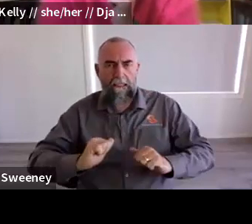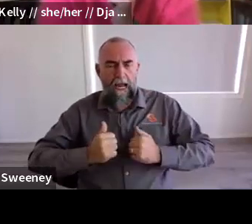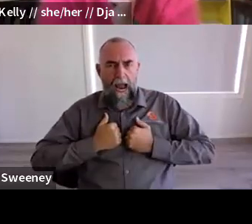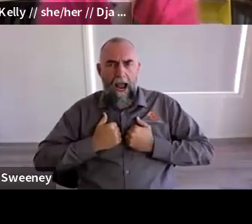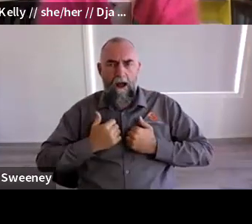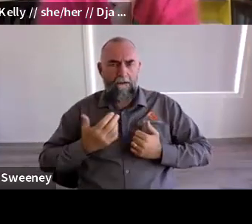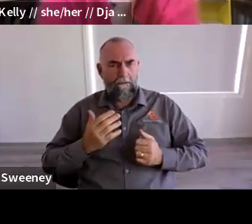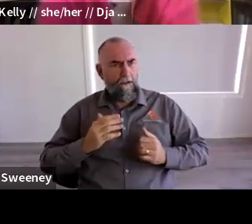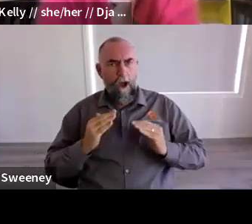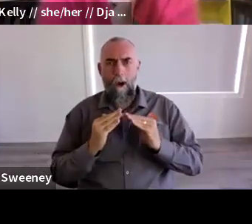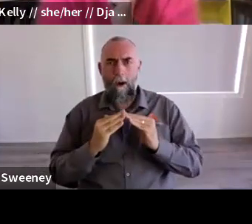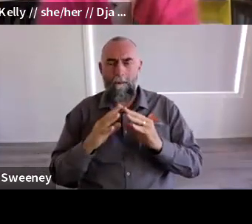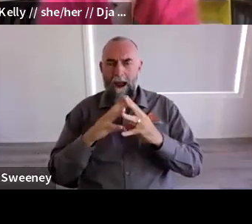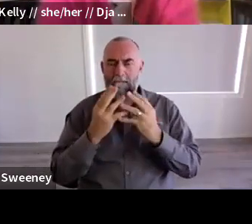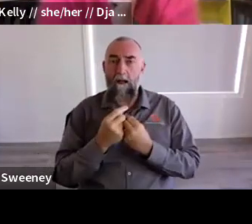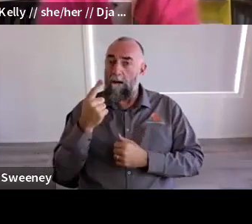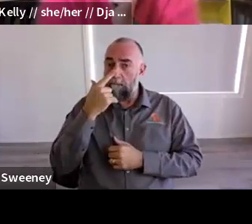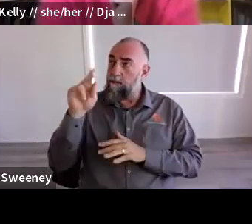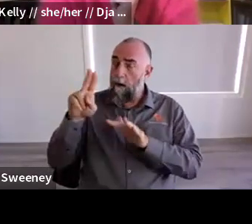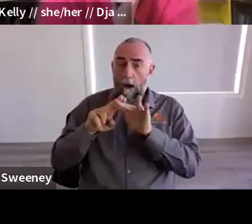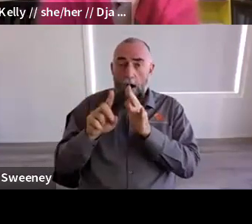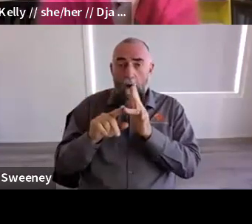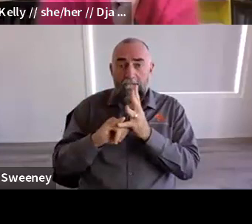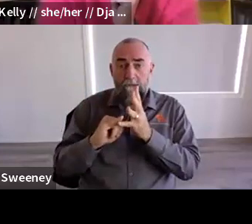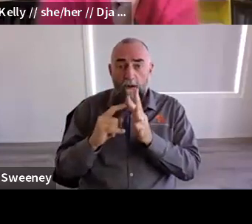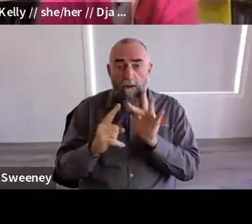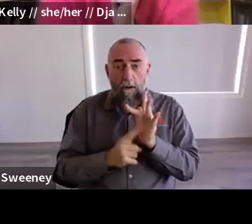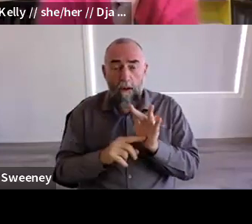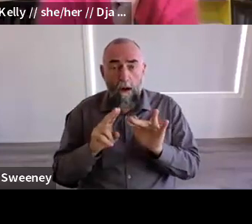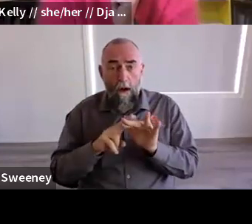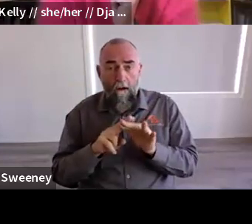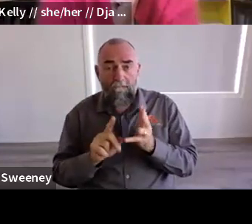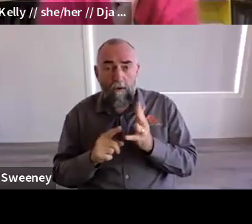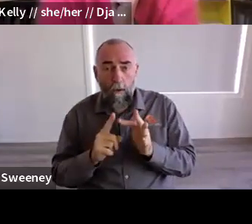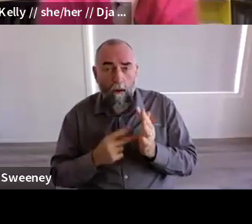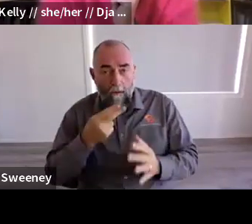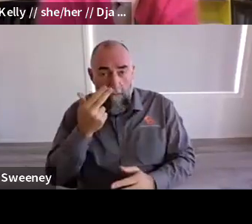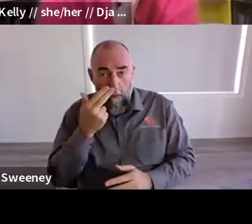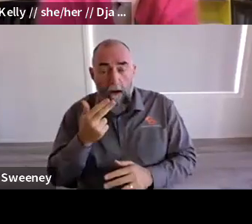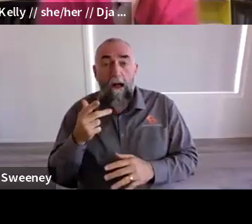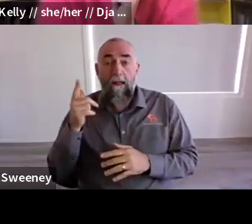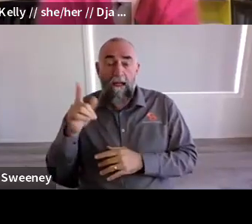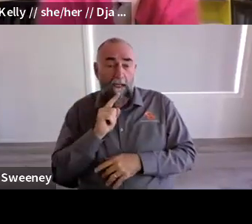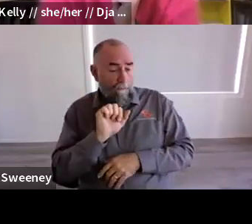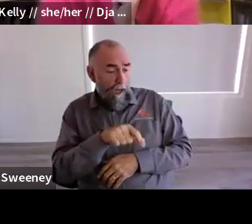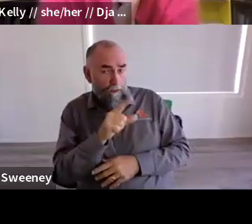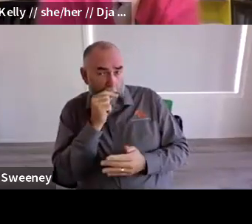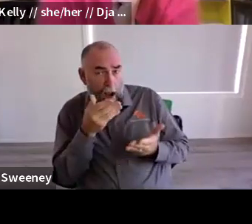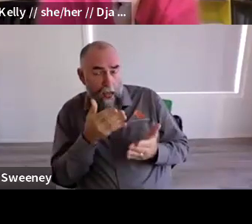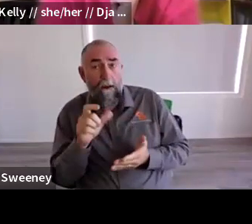culture, they want our lifestyles still, they want our land. It's so hard when you have all these - when you have that certain pressure from the